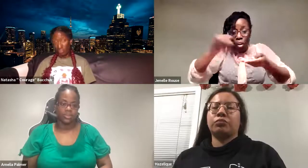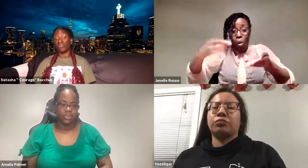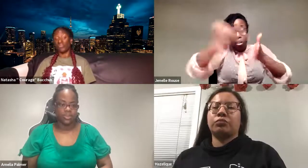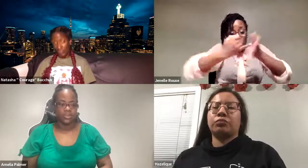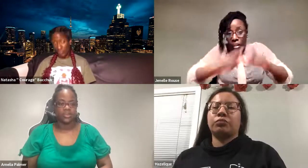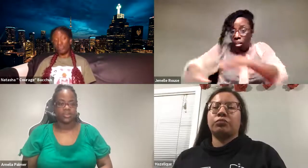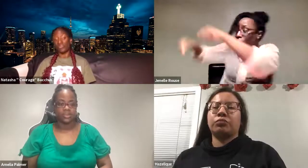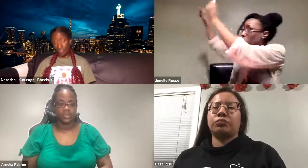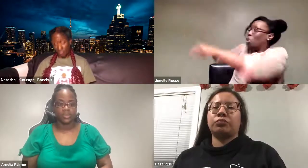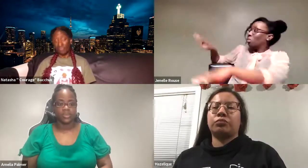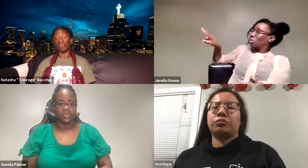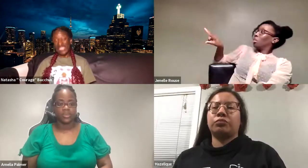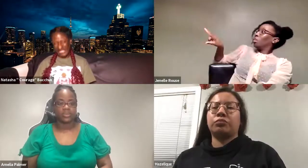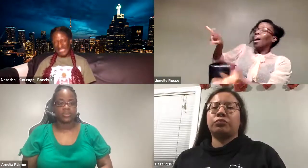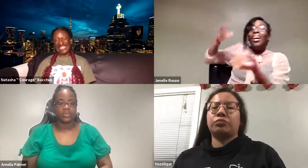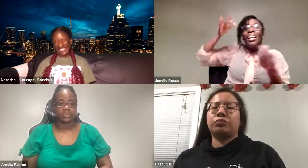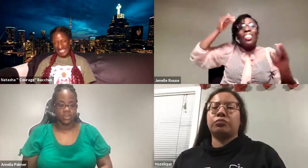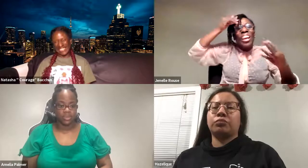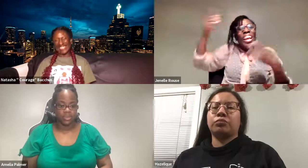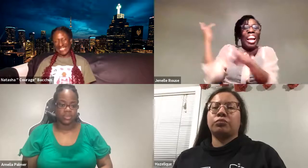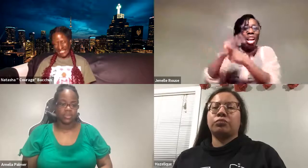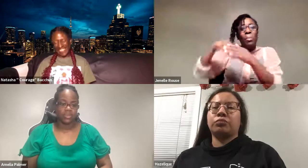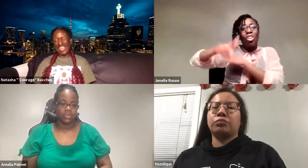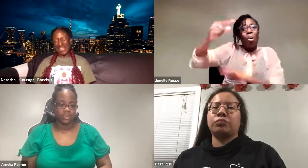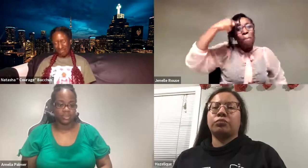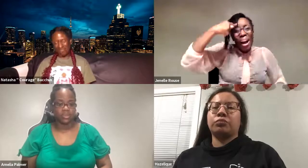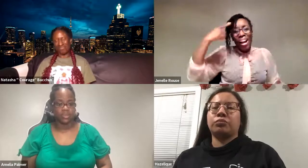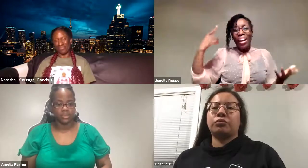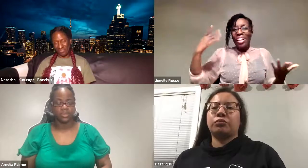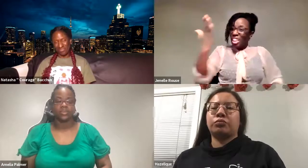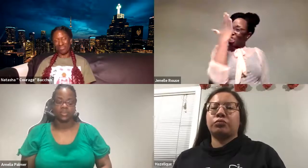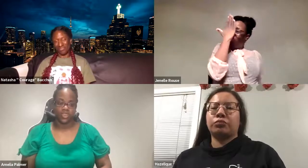the discussion going, write about it, make art about it, people can look at it and read it.